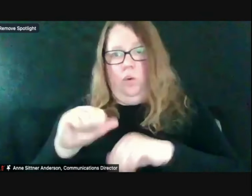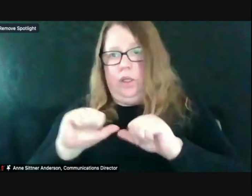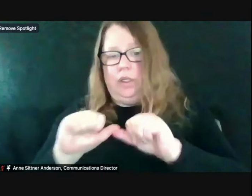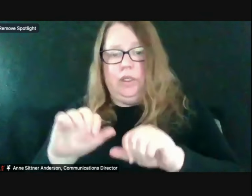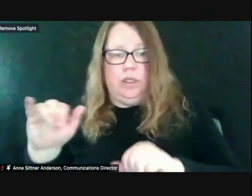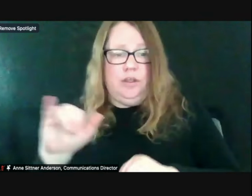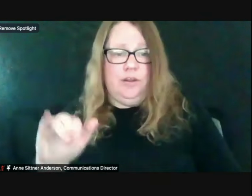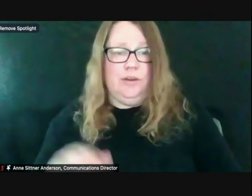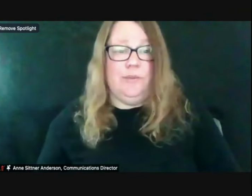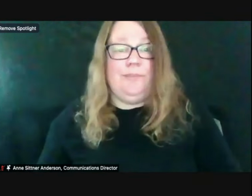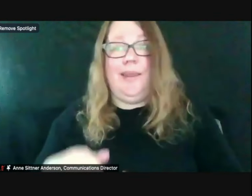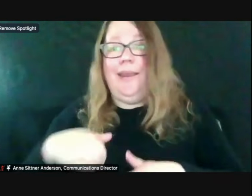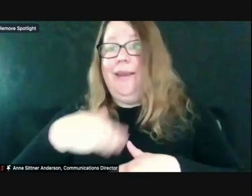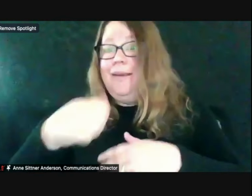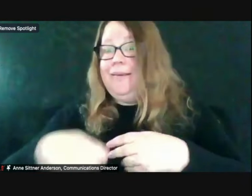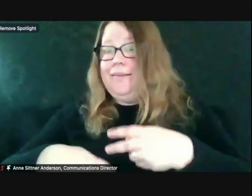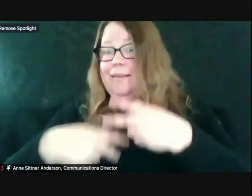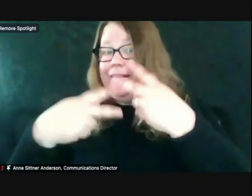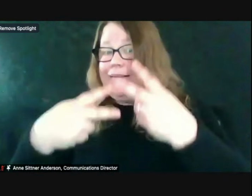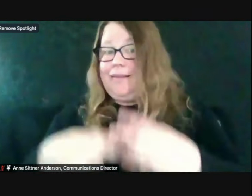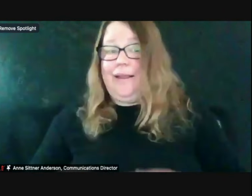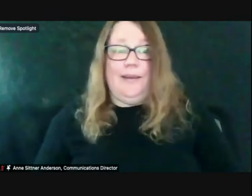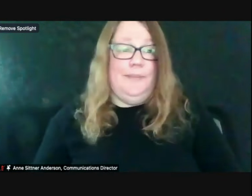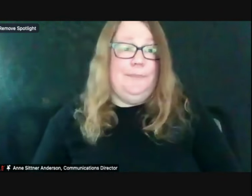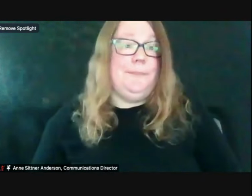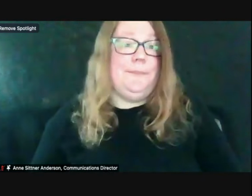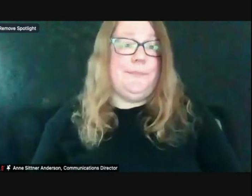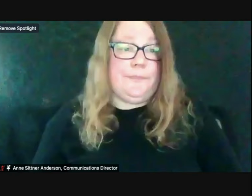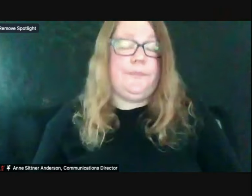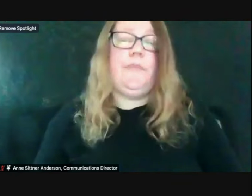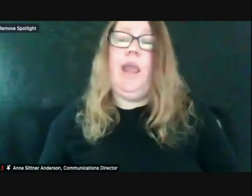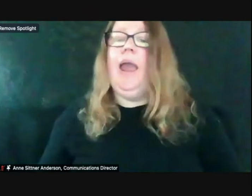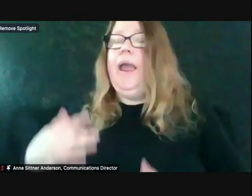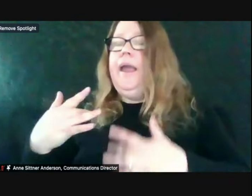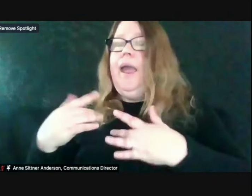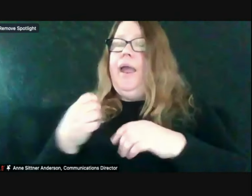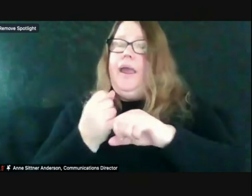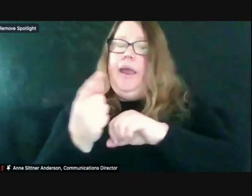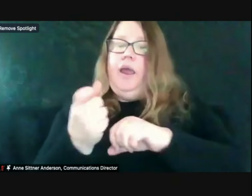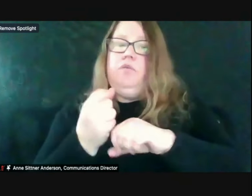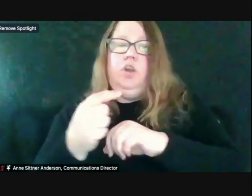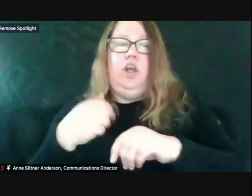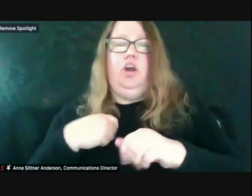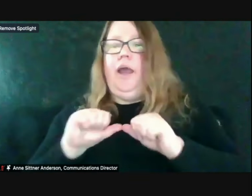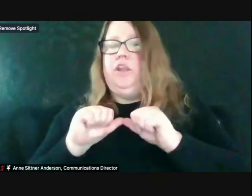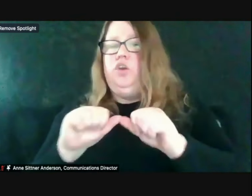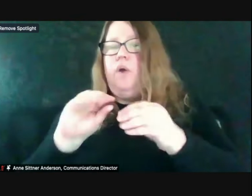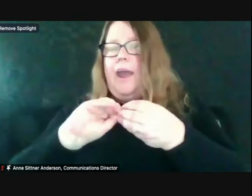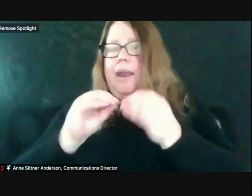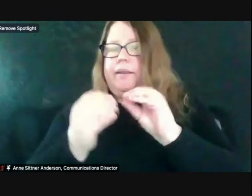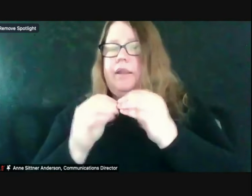as well. Next slide. Every year I track projected numbers on our